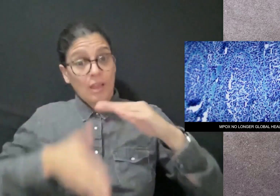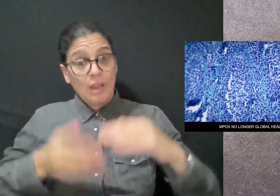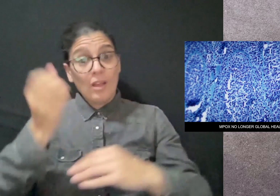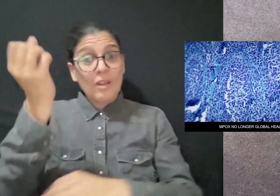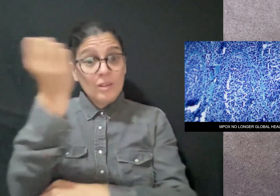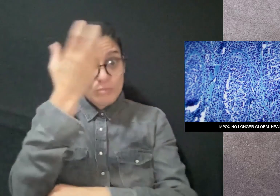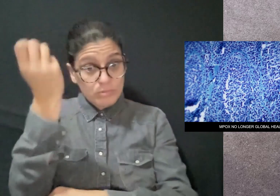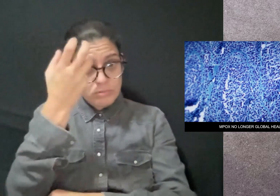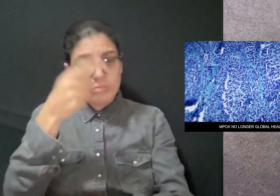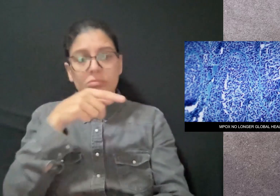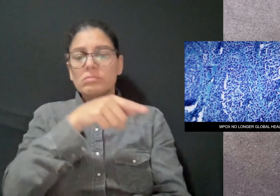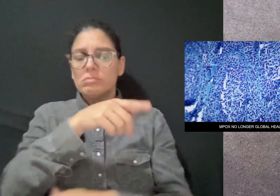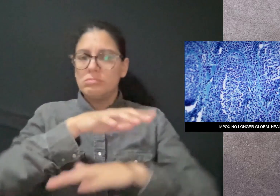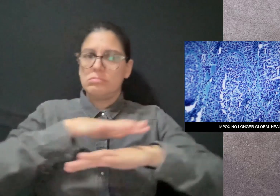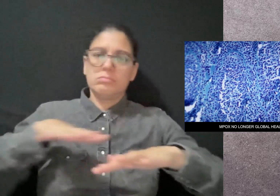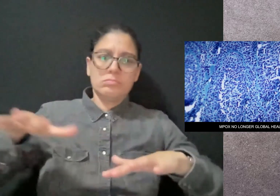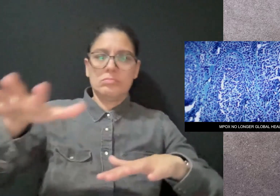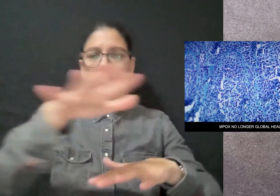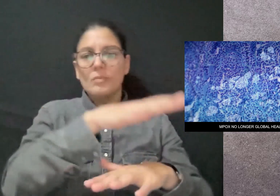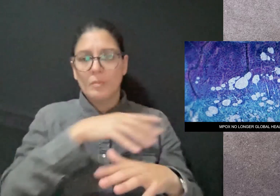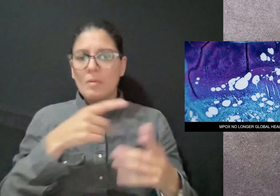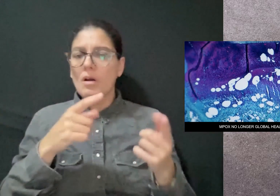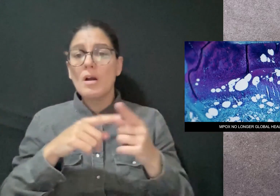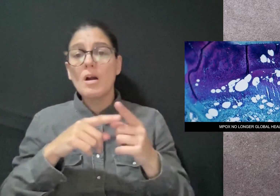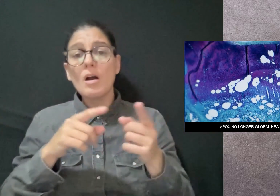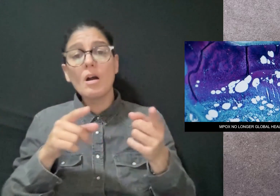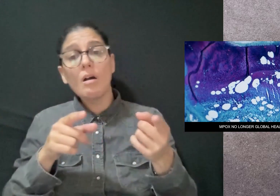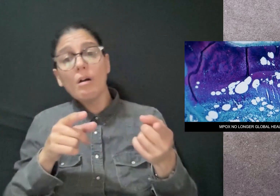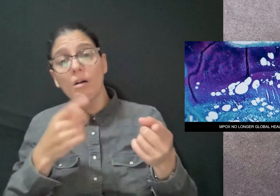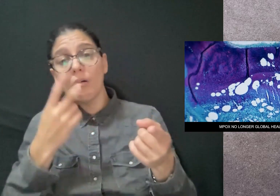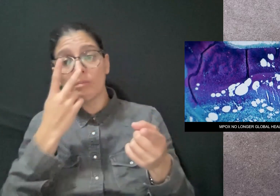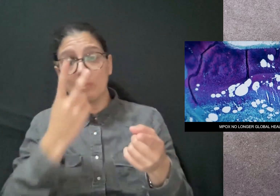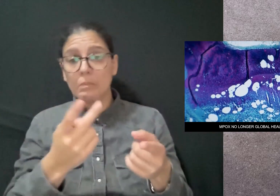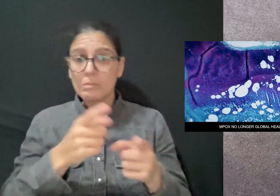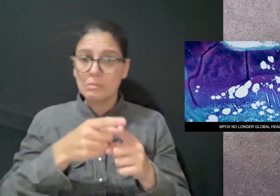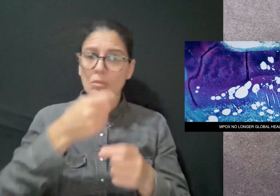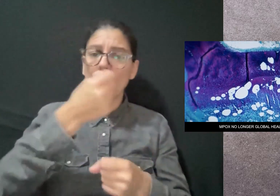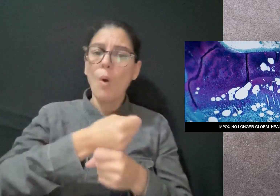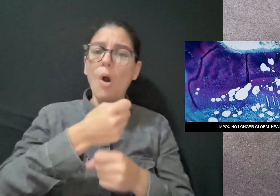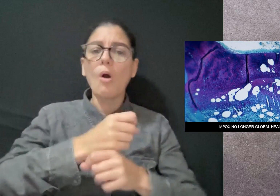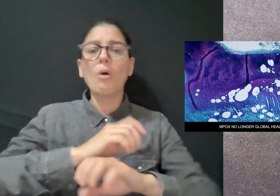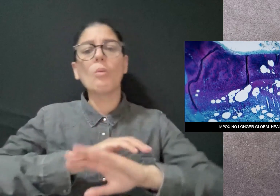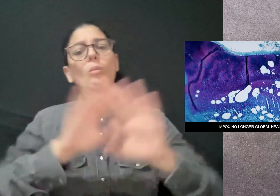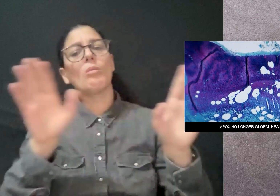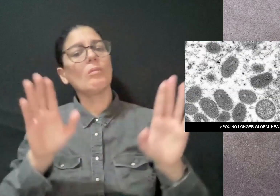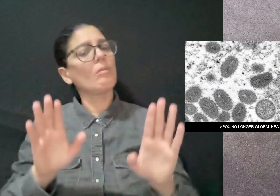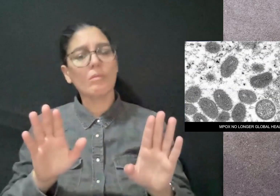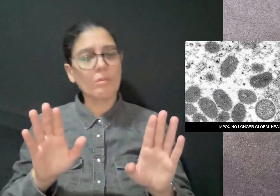ending the public health emergency does not mean the work is over since M-Pox still poses